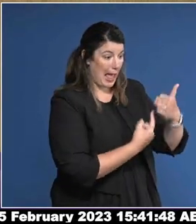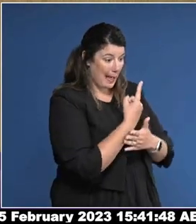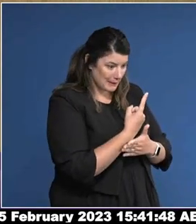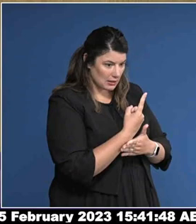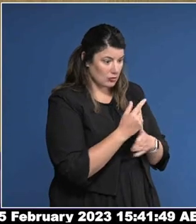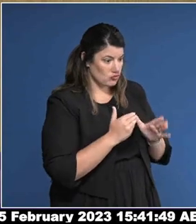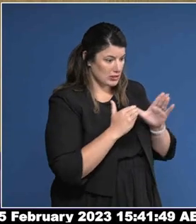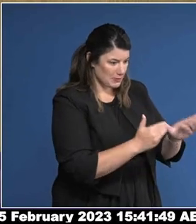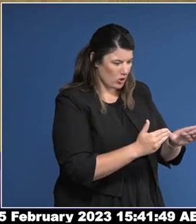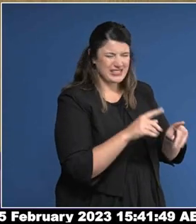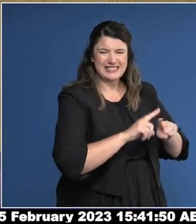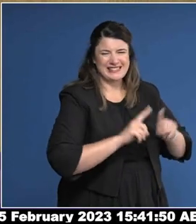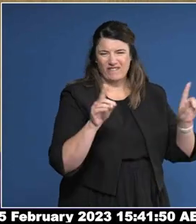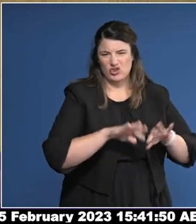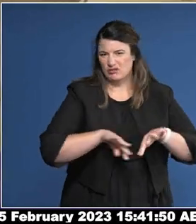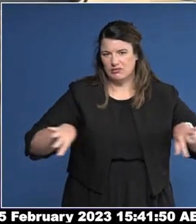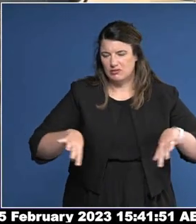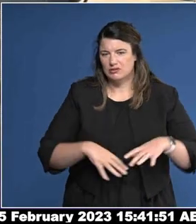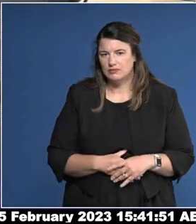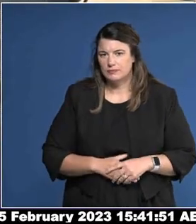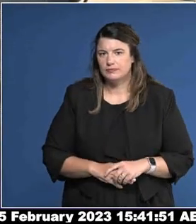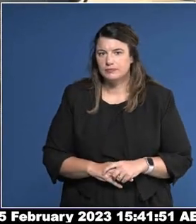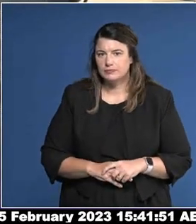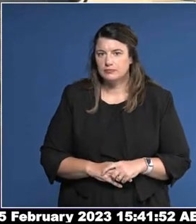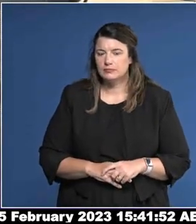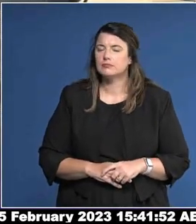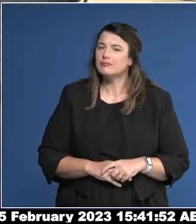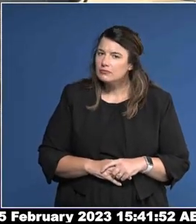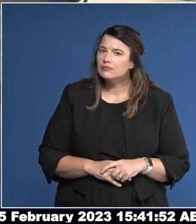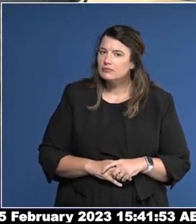So it really does have that capacity and culture-building element to it?